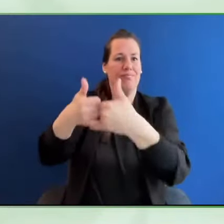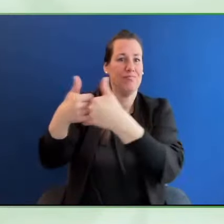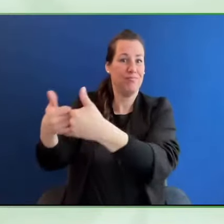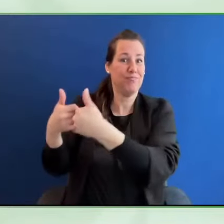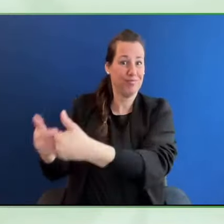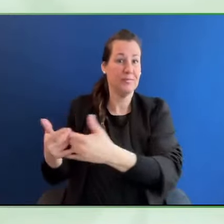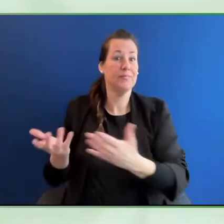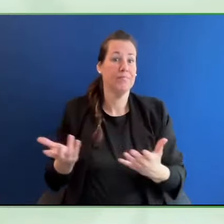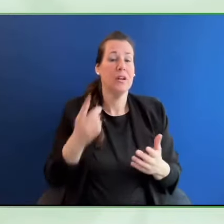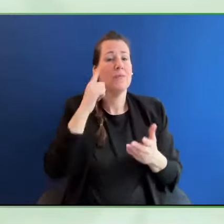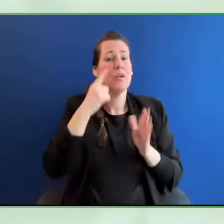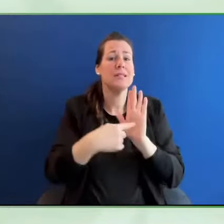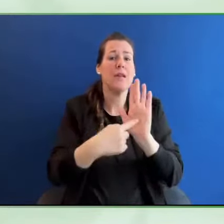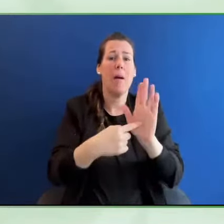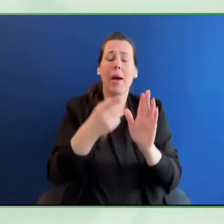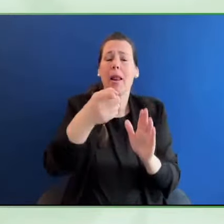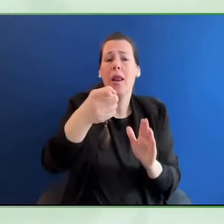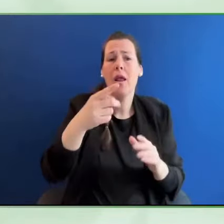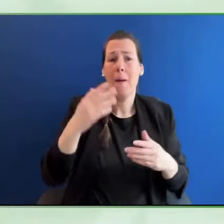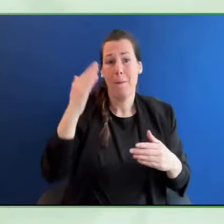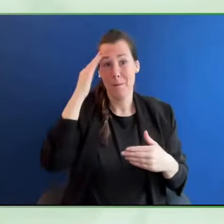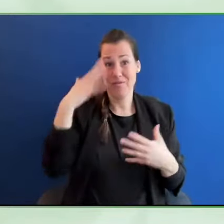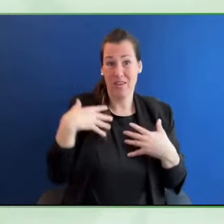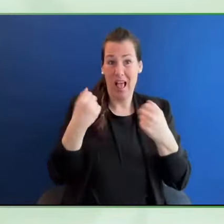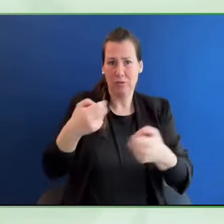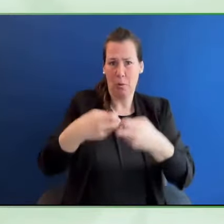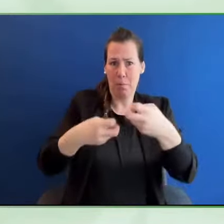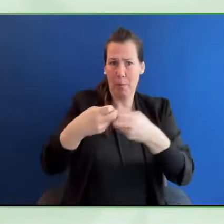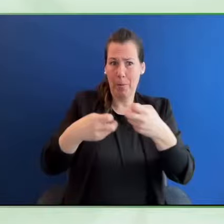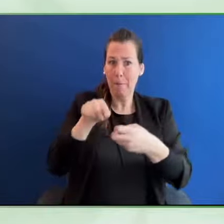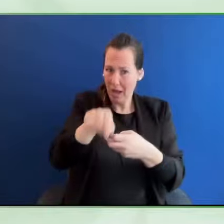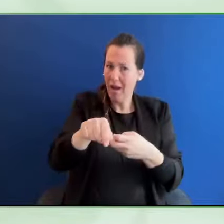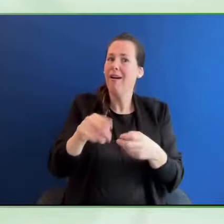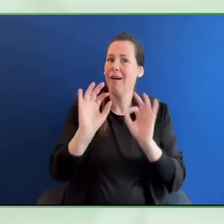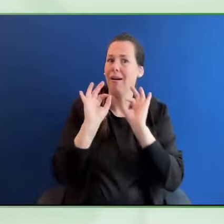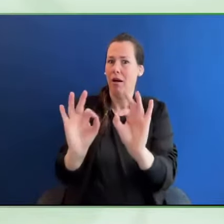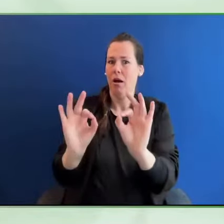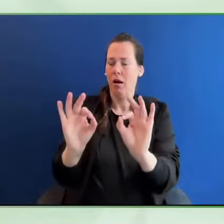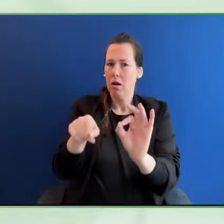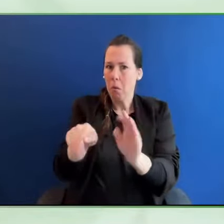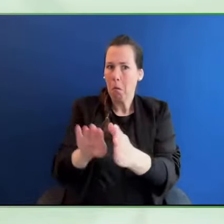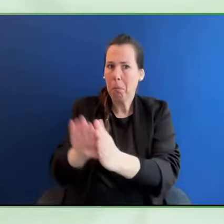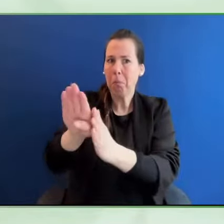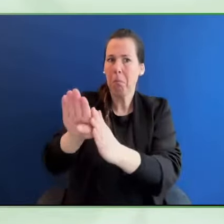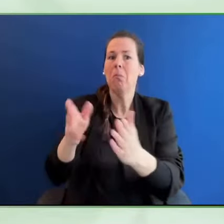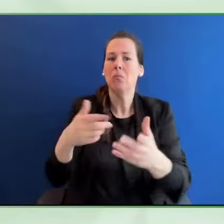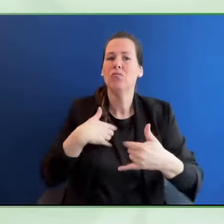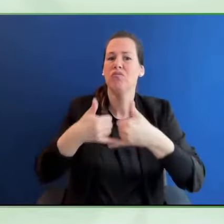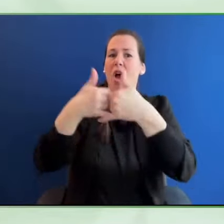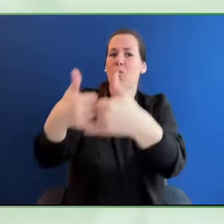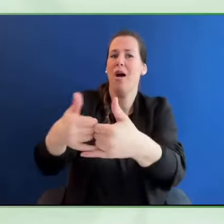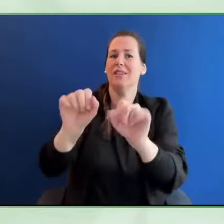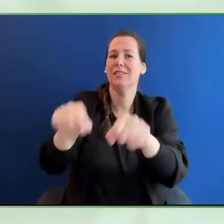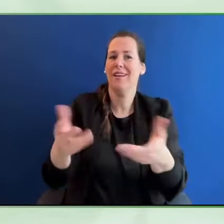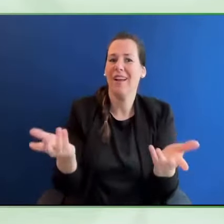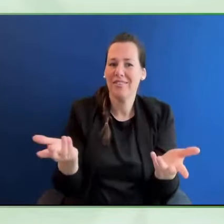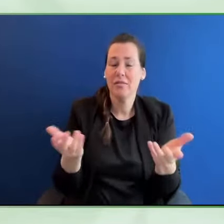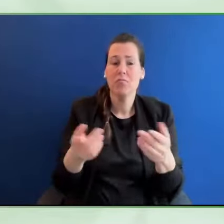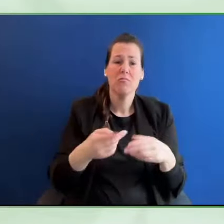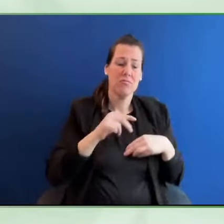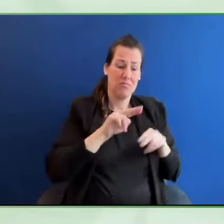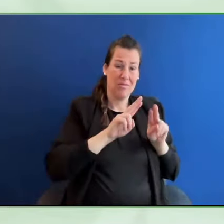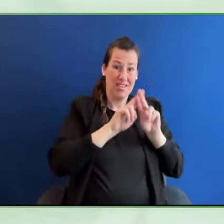Most legislation around employment policies, labour market policies, our national level.